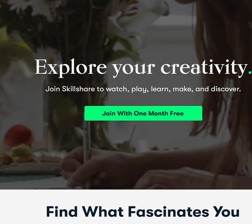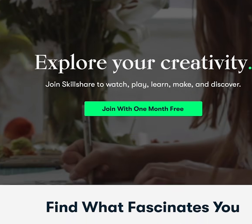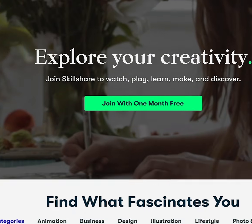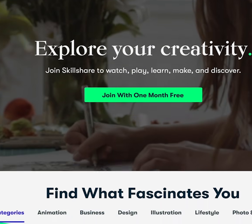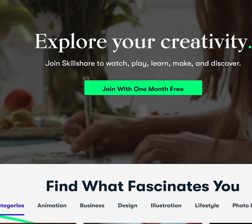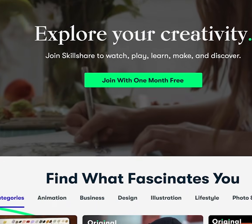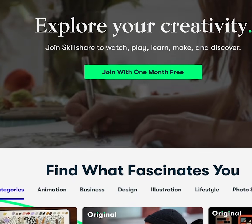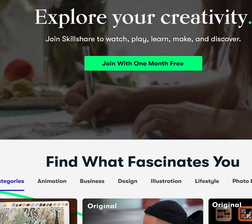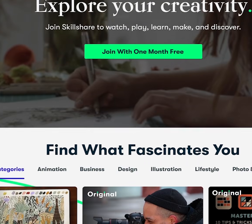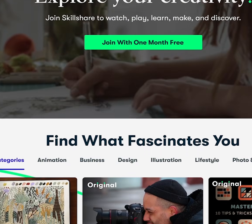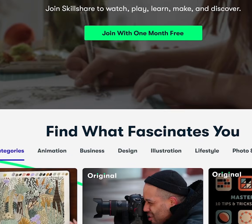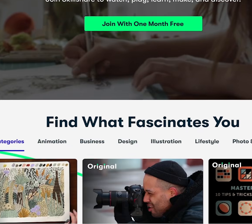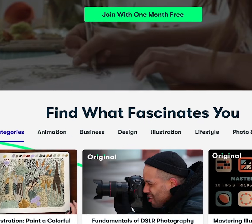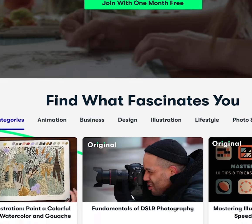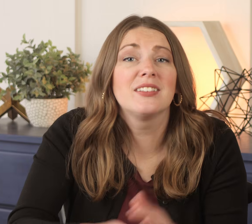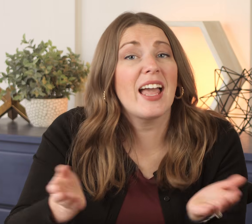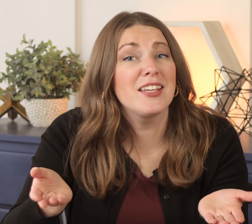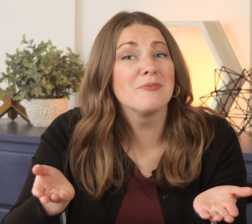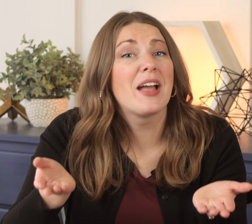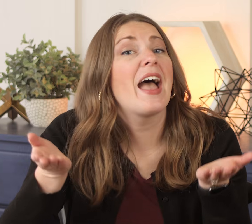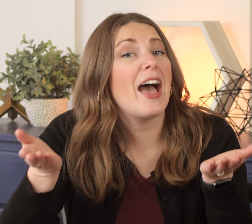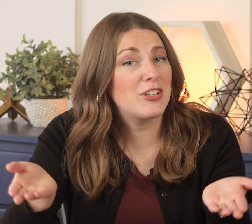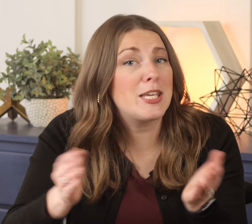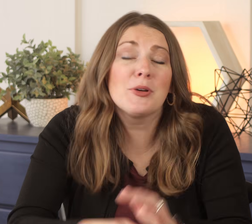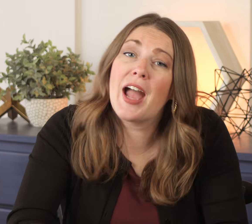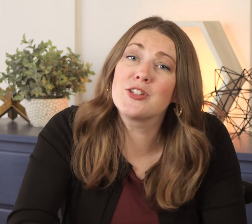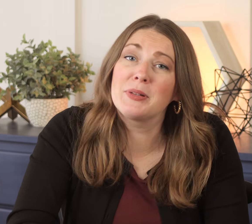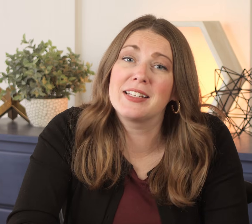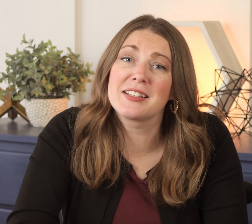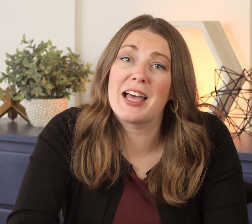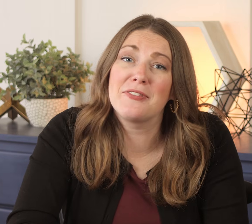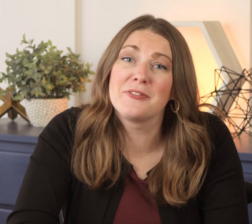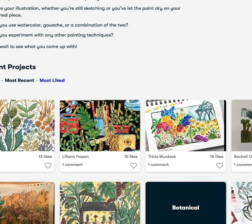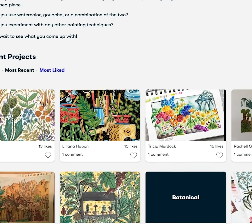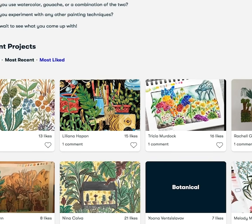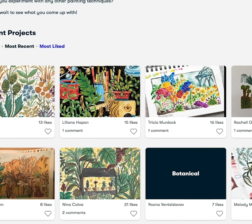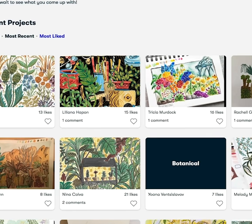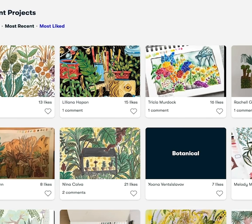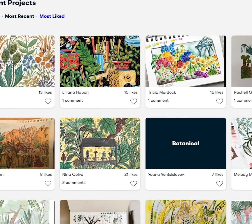who love to learn something new, like how to keep your houseplants alive. You can also